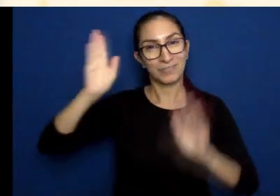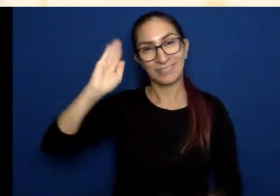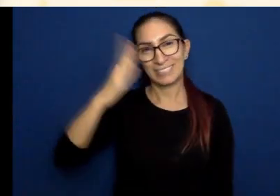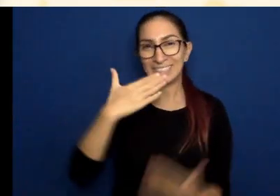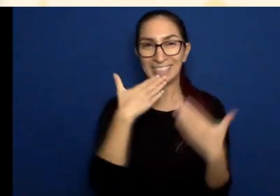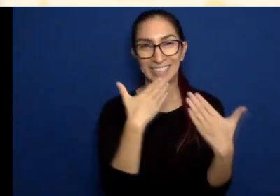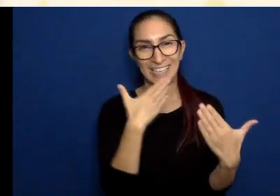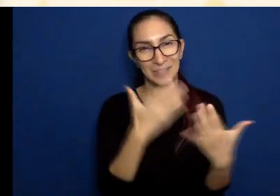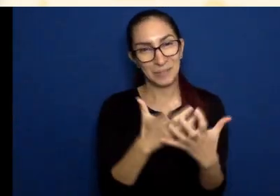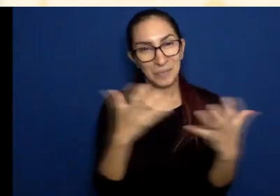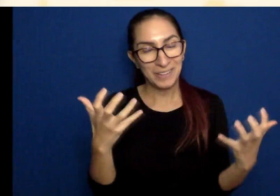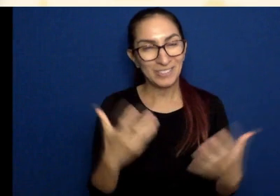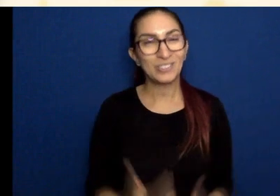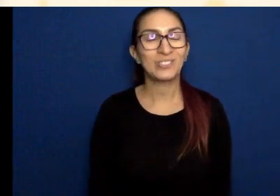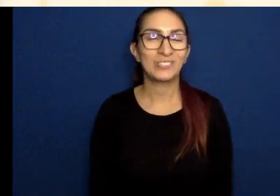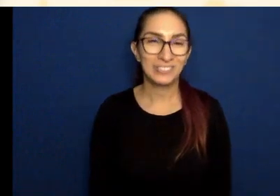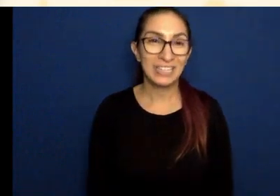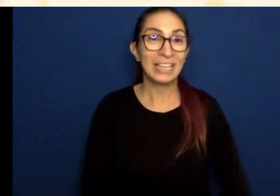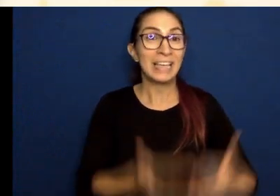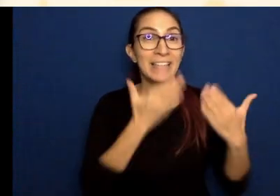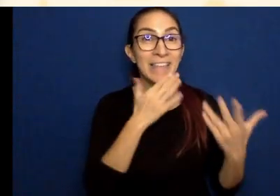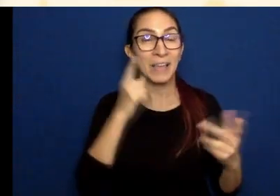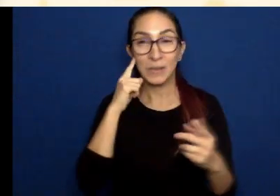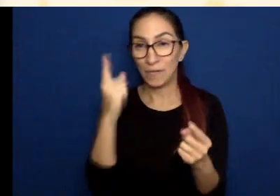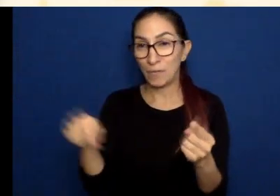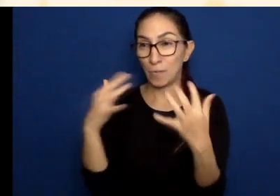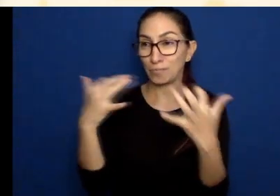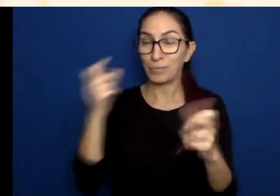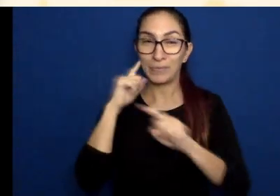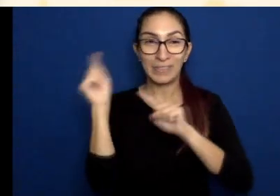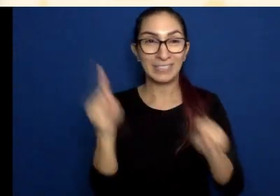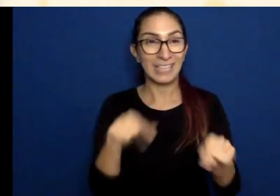And thank you for attending this session with Gian. You can continue with the conversation in the chat